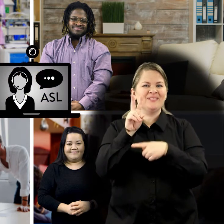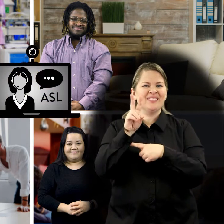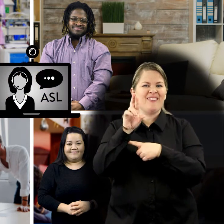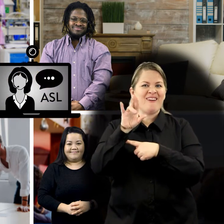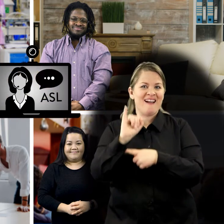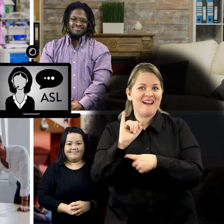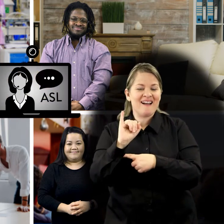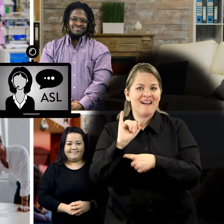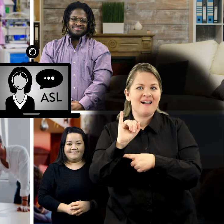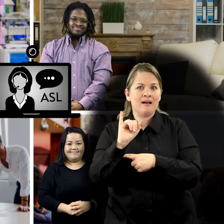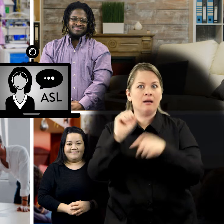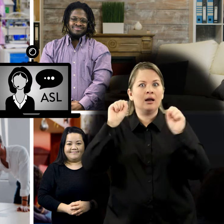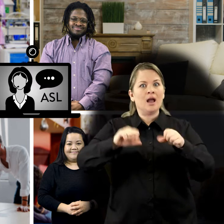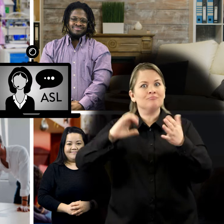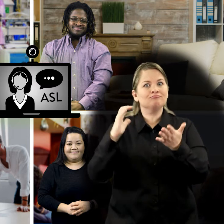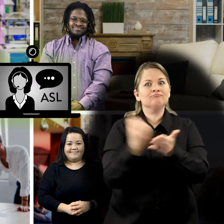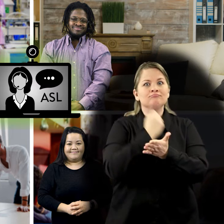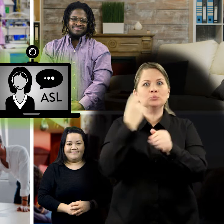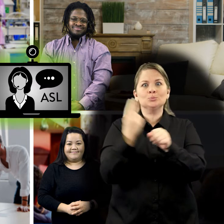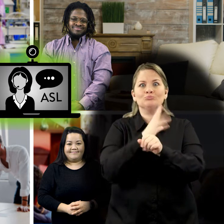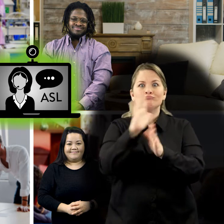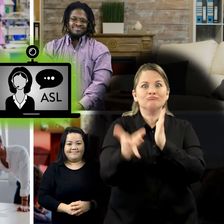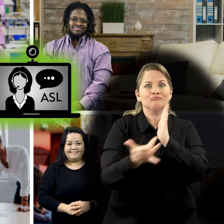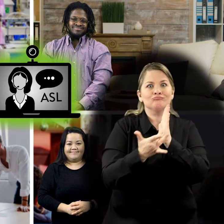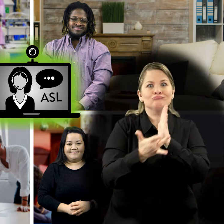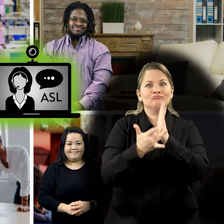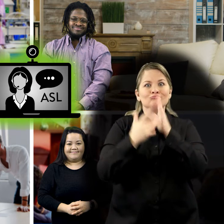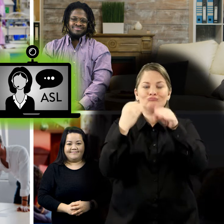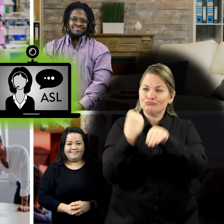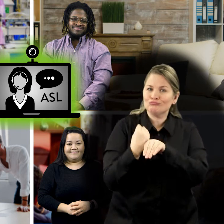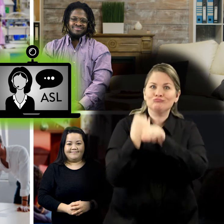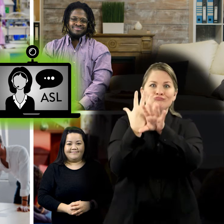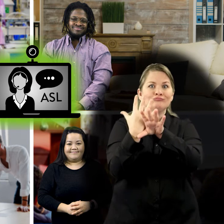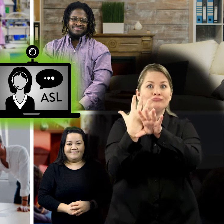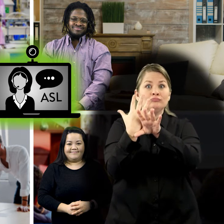and how you can use technology to bring in a qualified interpreter